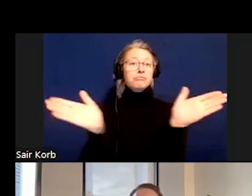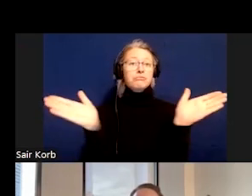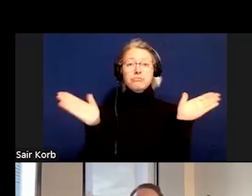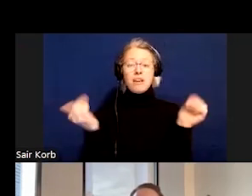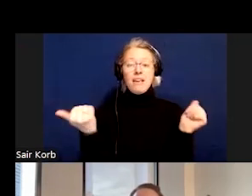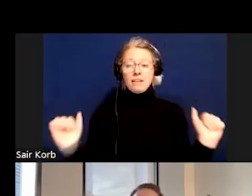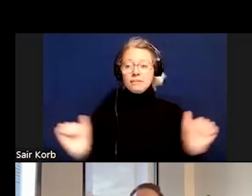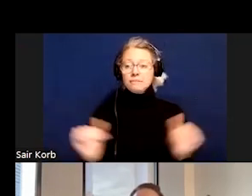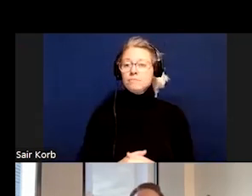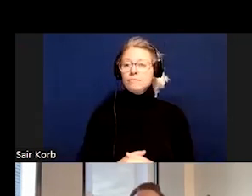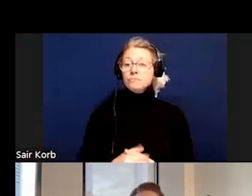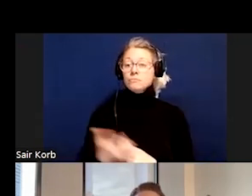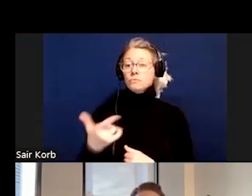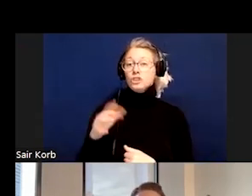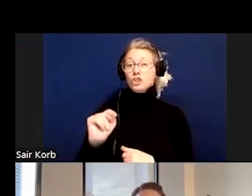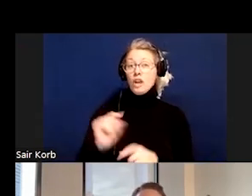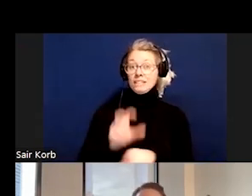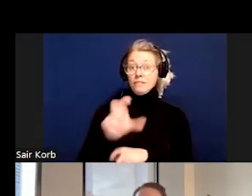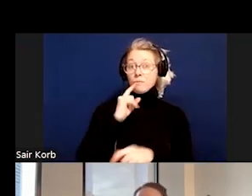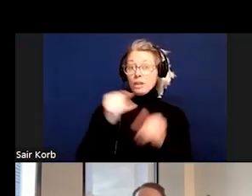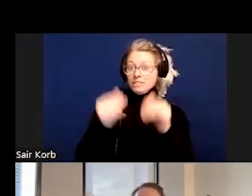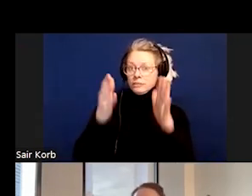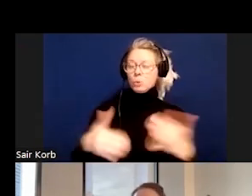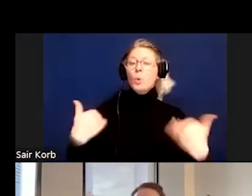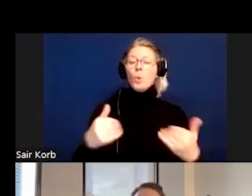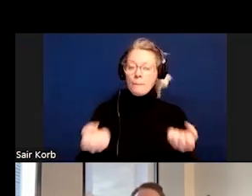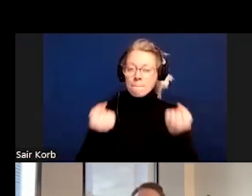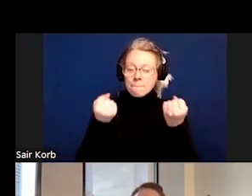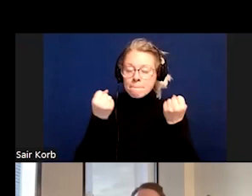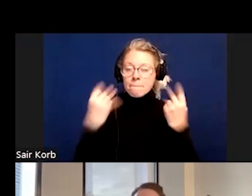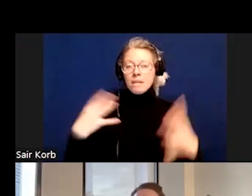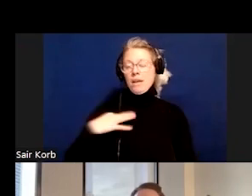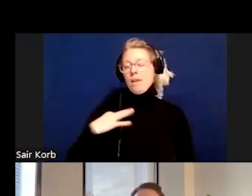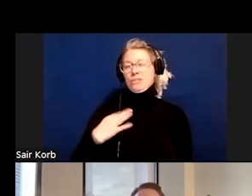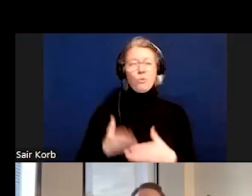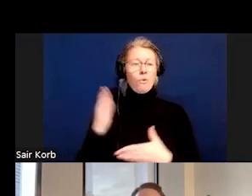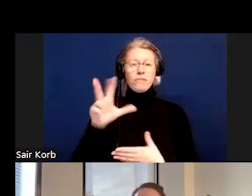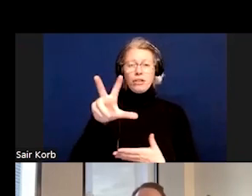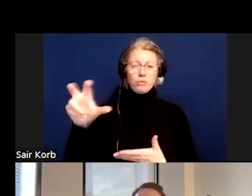be our most highly sought after. We receive over 300 applications to each program per